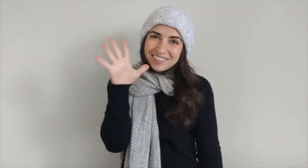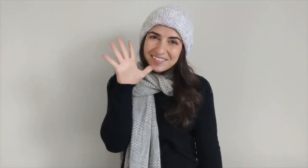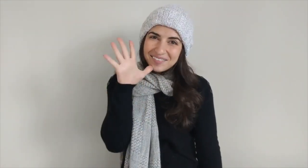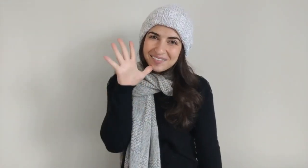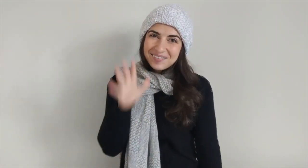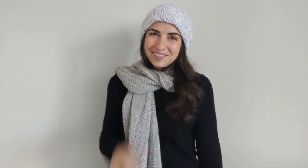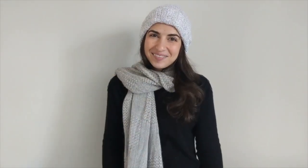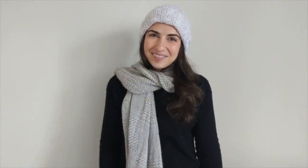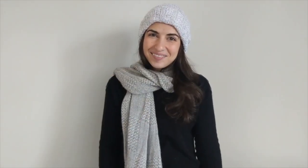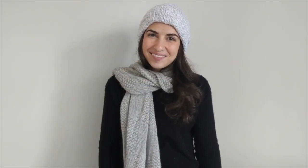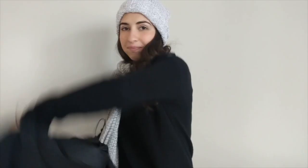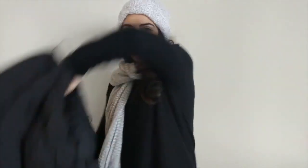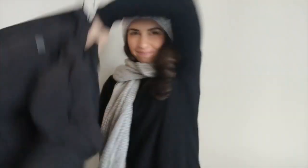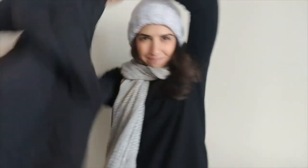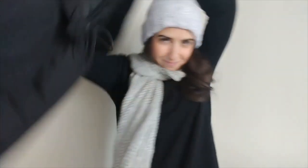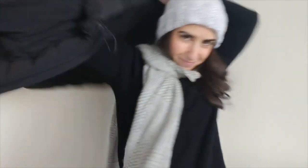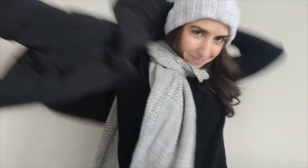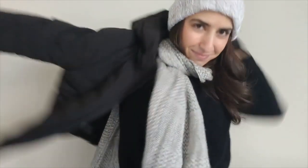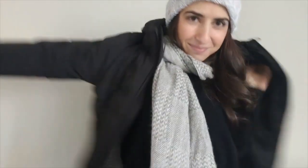Thanks, Mom!